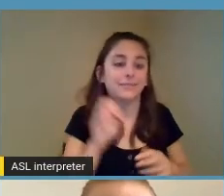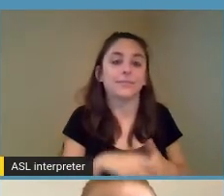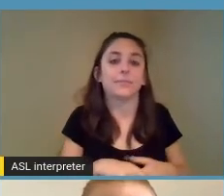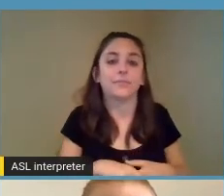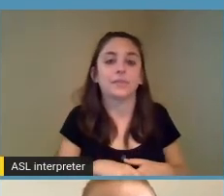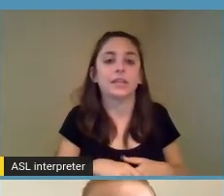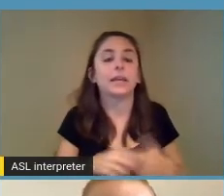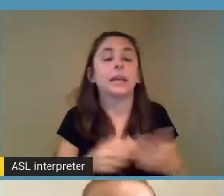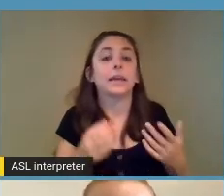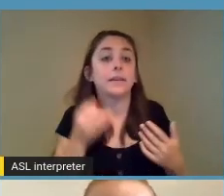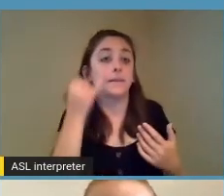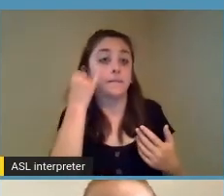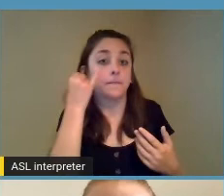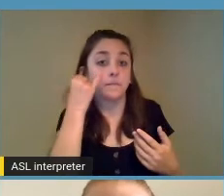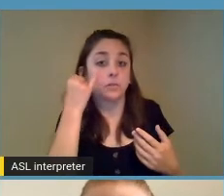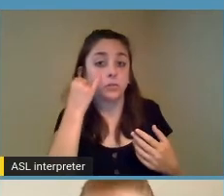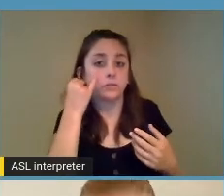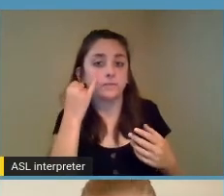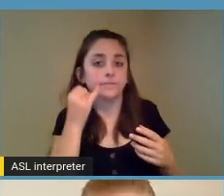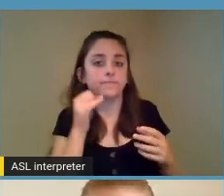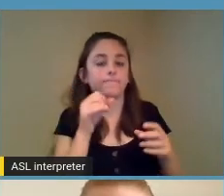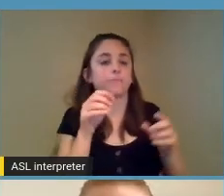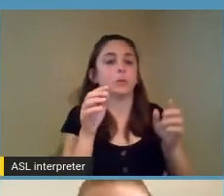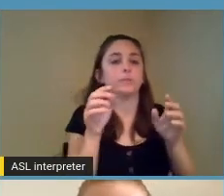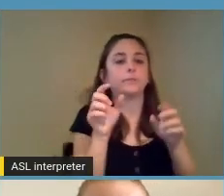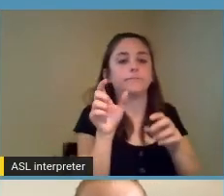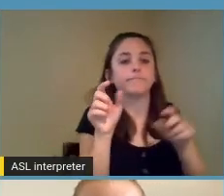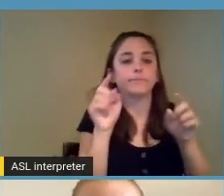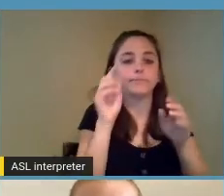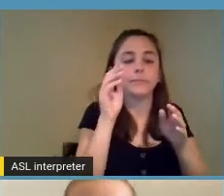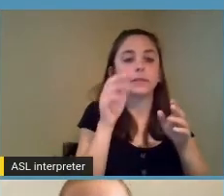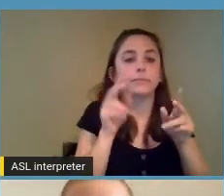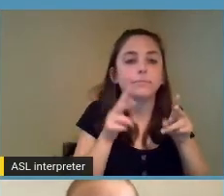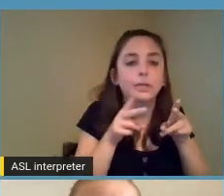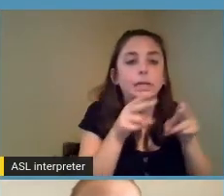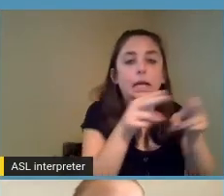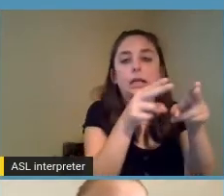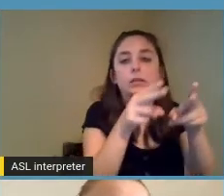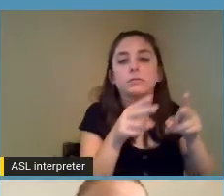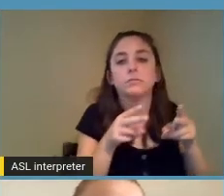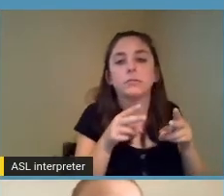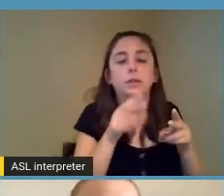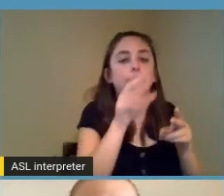let's say I cut out this bit right here in the middle. Then I am working and so on and